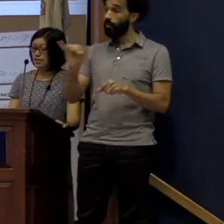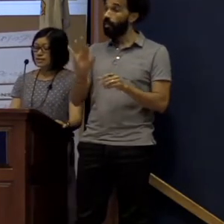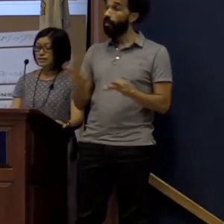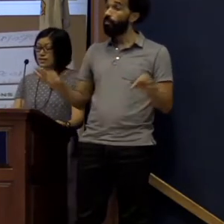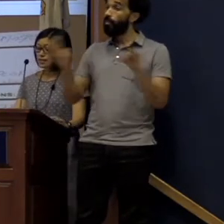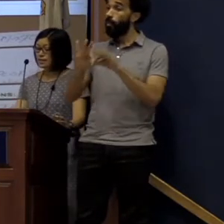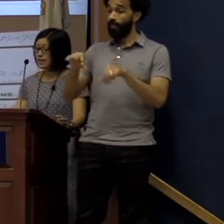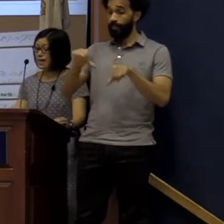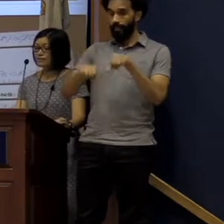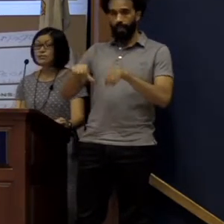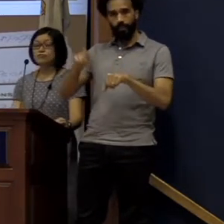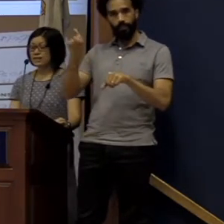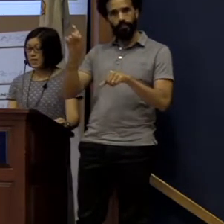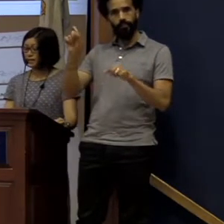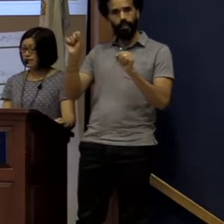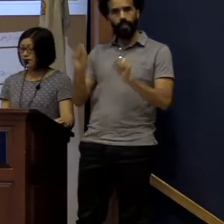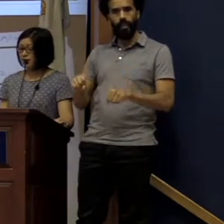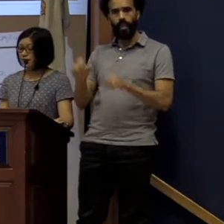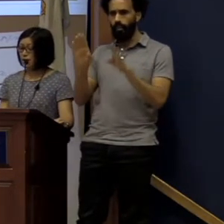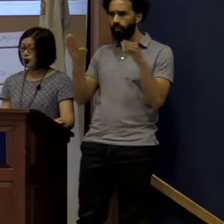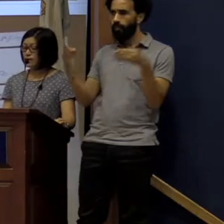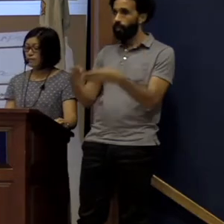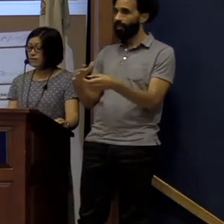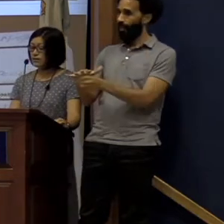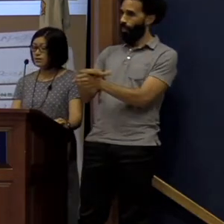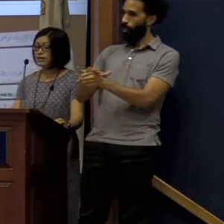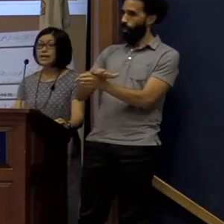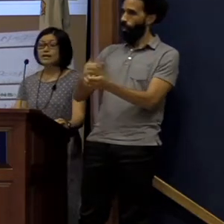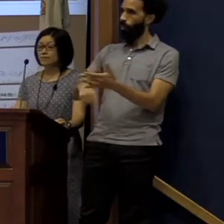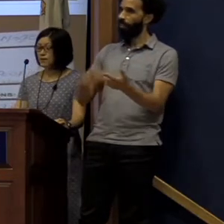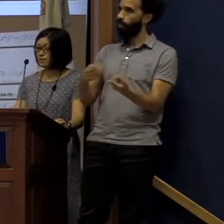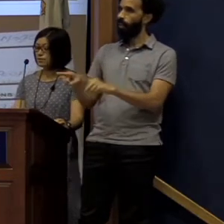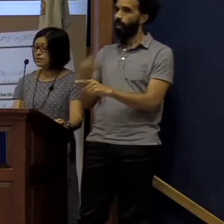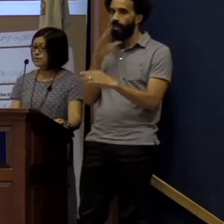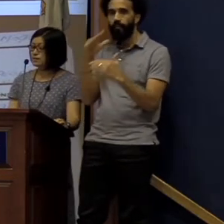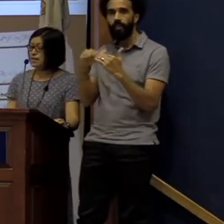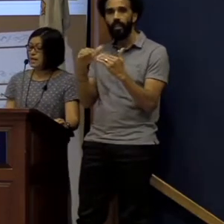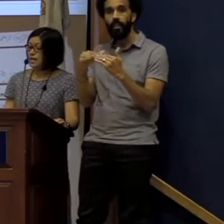Such as the lack of street lighting in low-income neighborhoods and a lack of play opportunities and the challenges